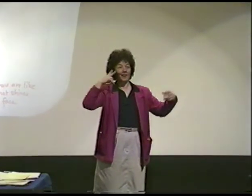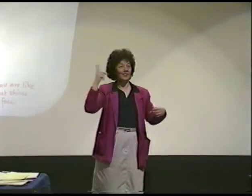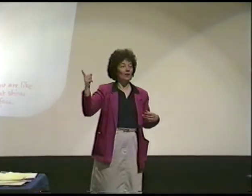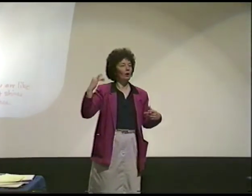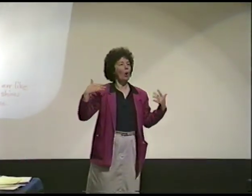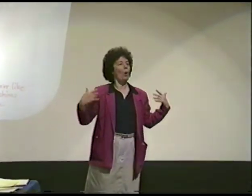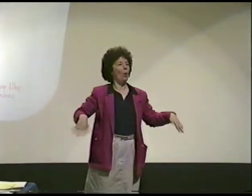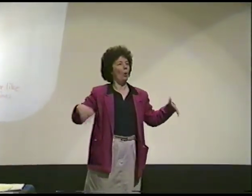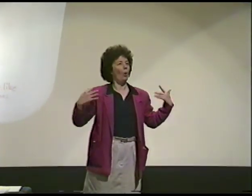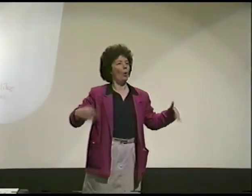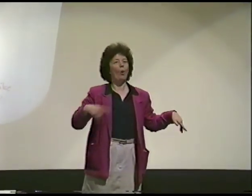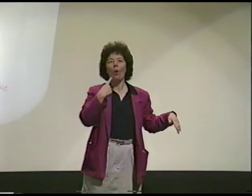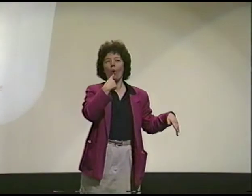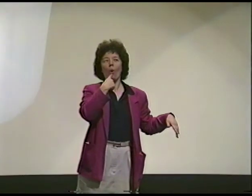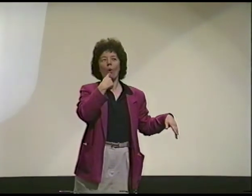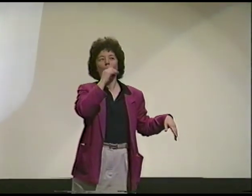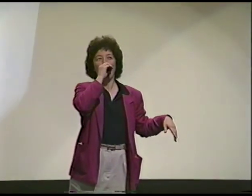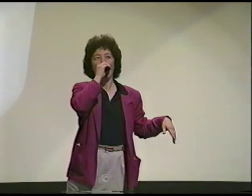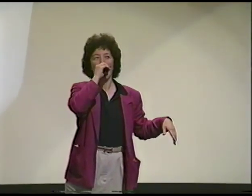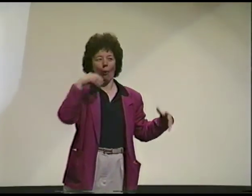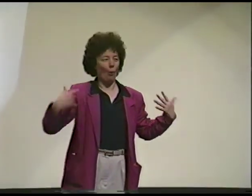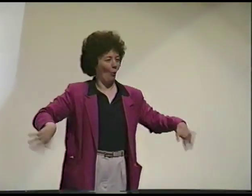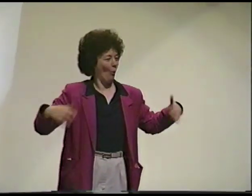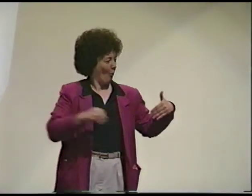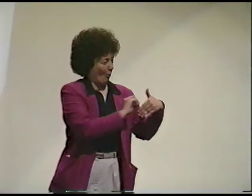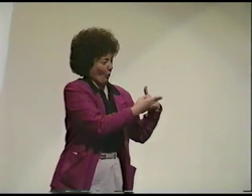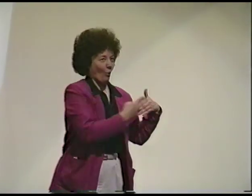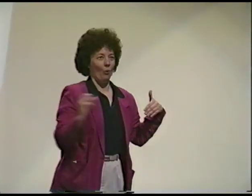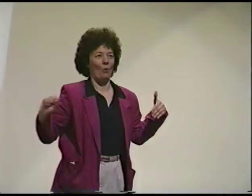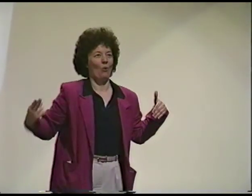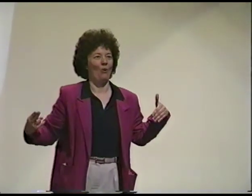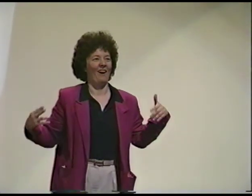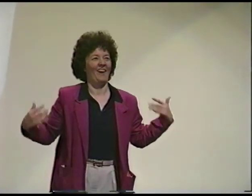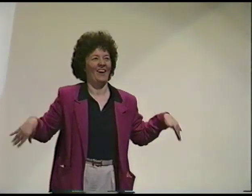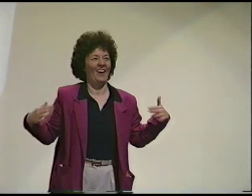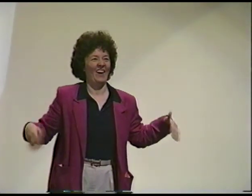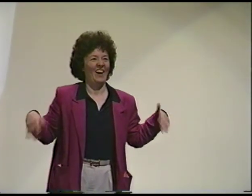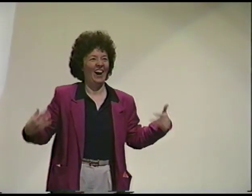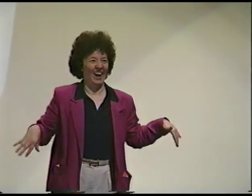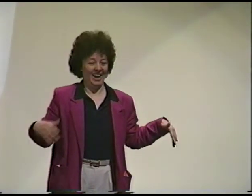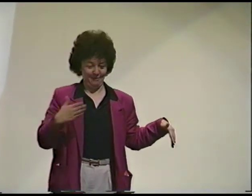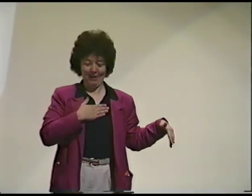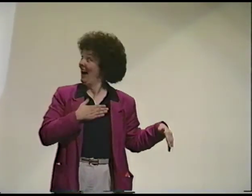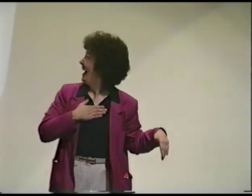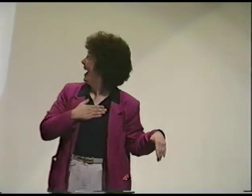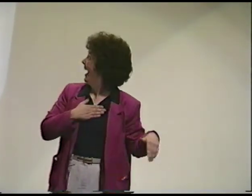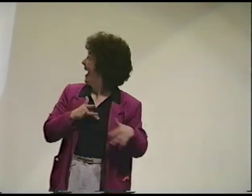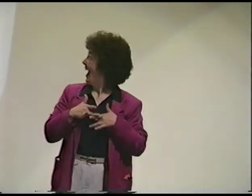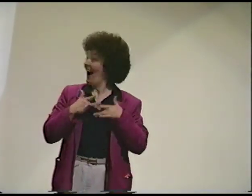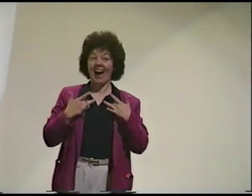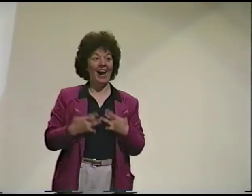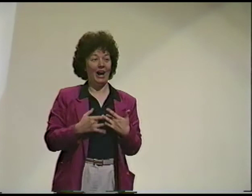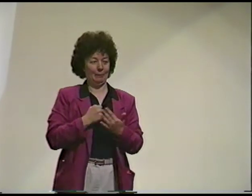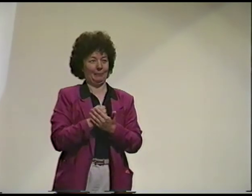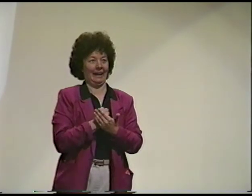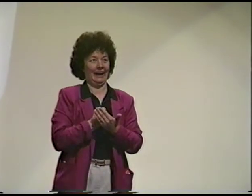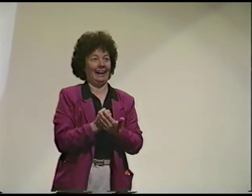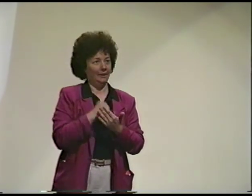O, you see how O's are written on both sides of the paper? I use simultaneous movement of my hands on either side of my body.